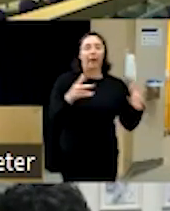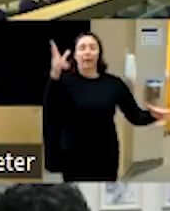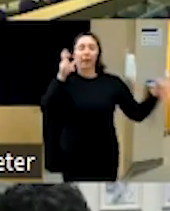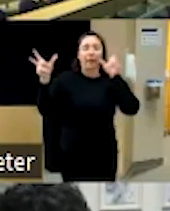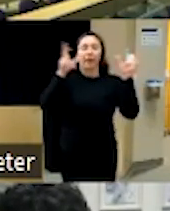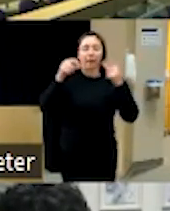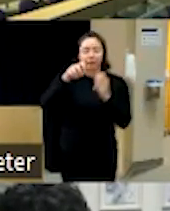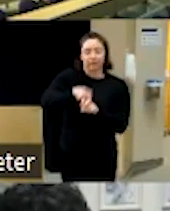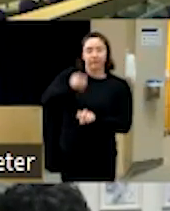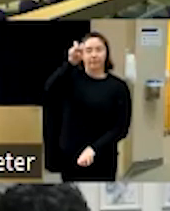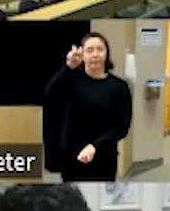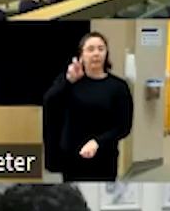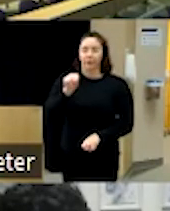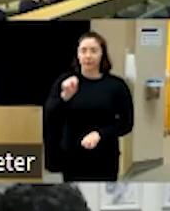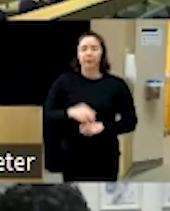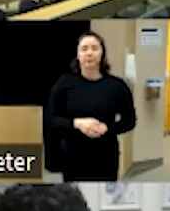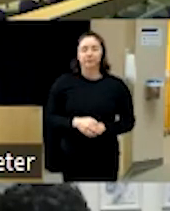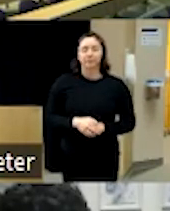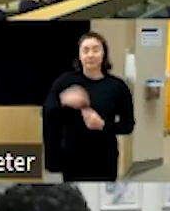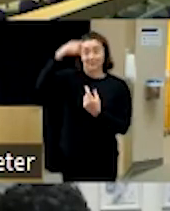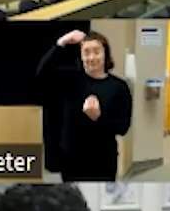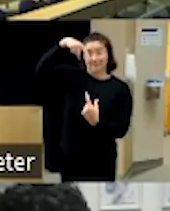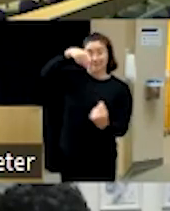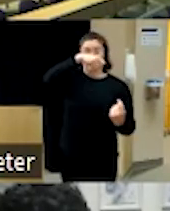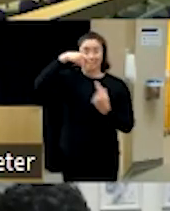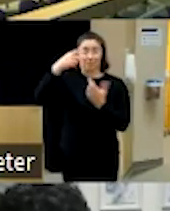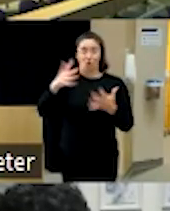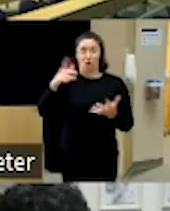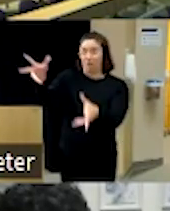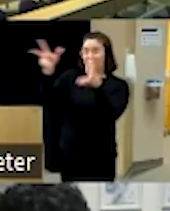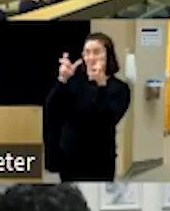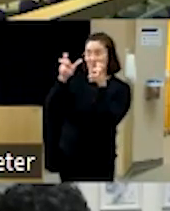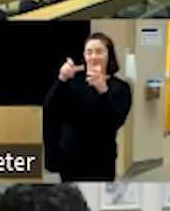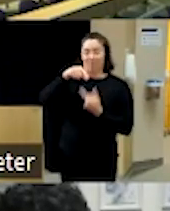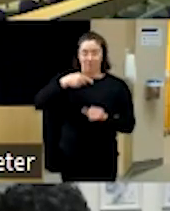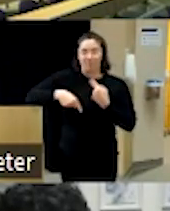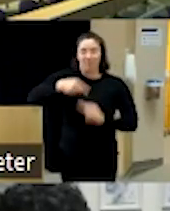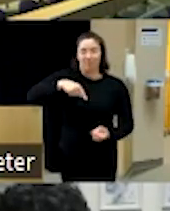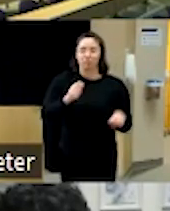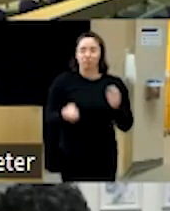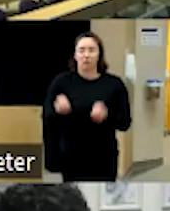cord it sends out impulses that already changed the incoming information so Patrick Warwick was